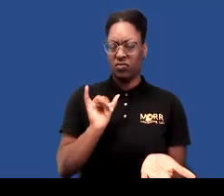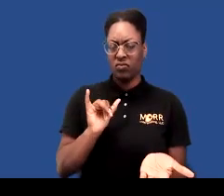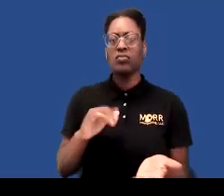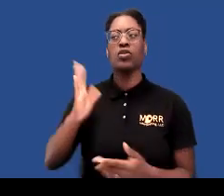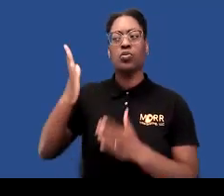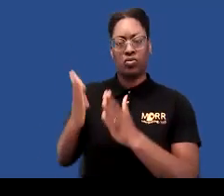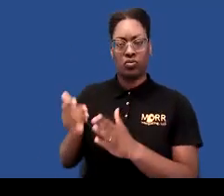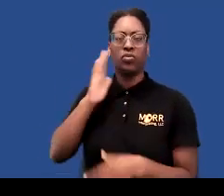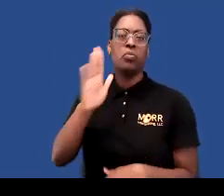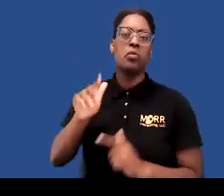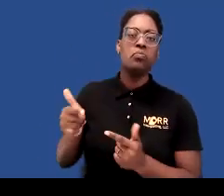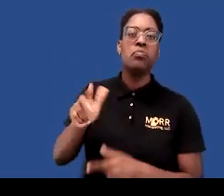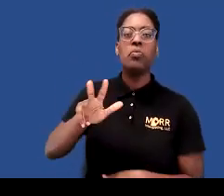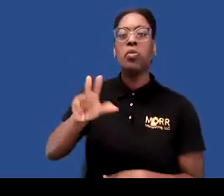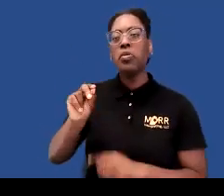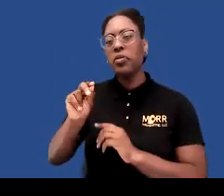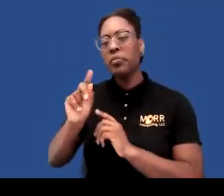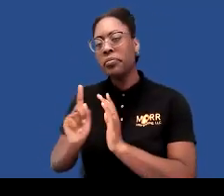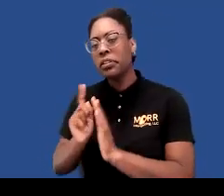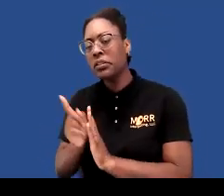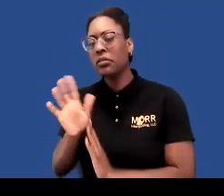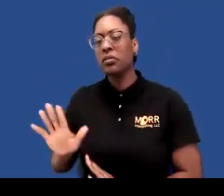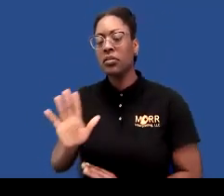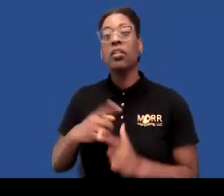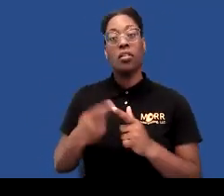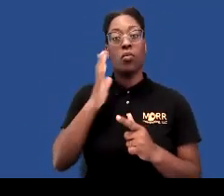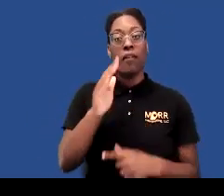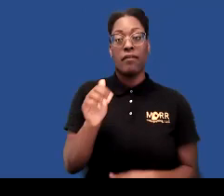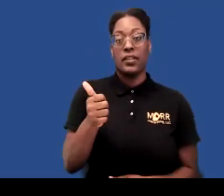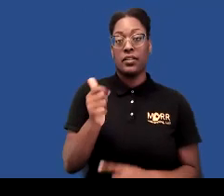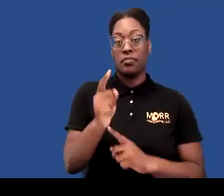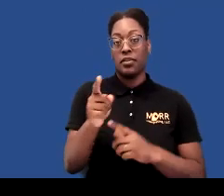everyone a 10-minute wiggle break, as my son's first-grade teacher likes to call it.